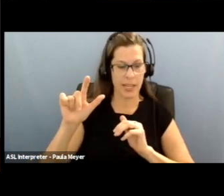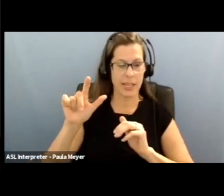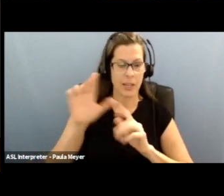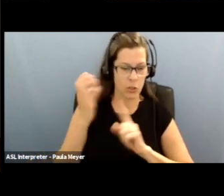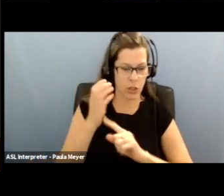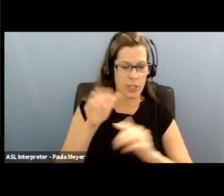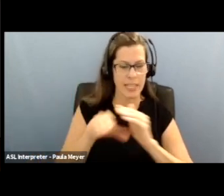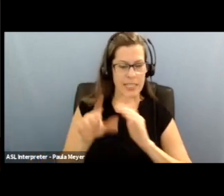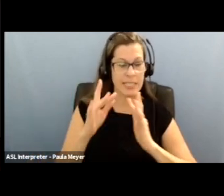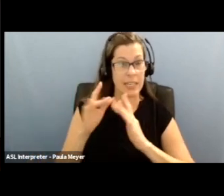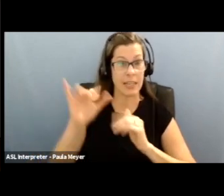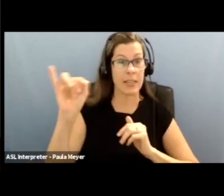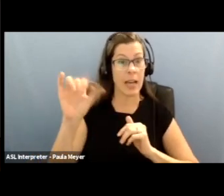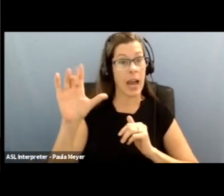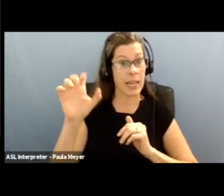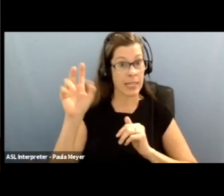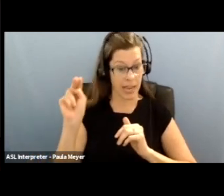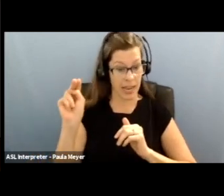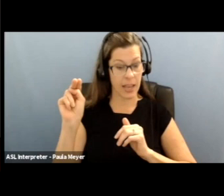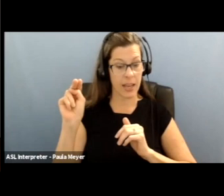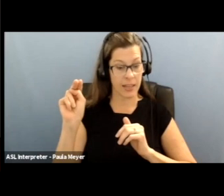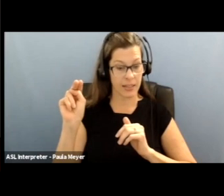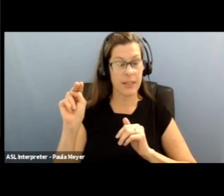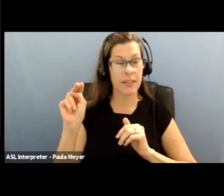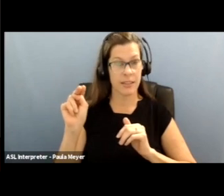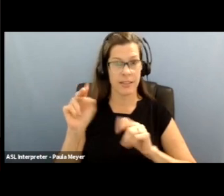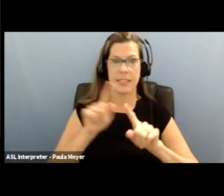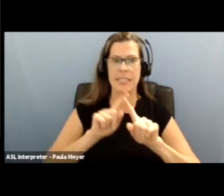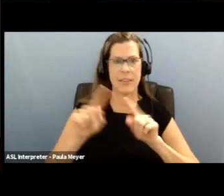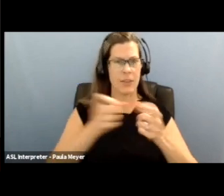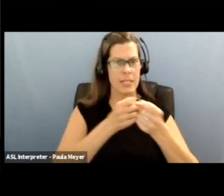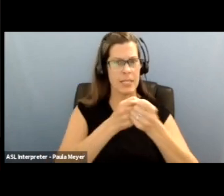Which is funded by the Illinois Arts Council Agency and supported by our parent organization,